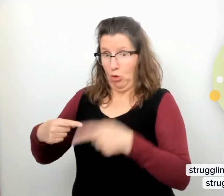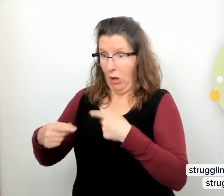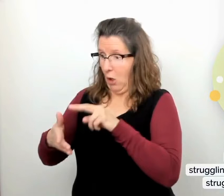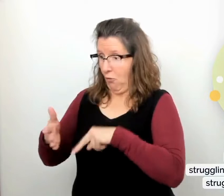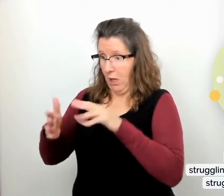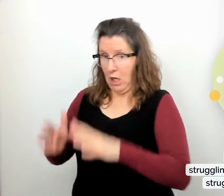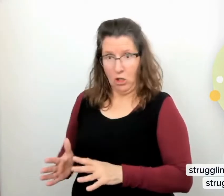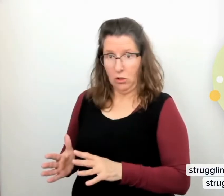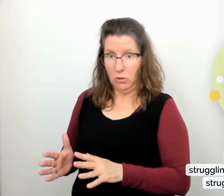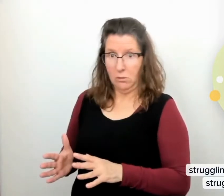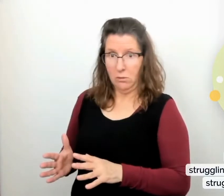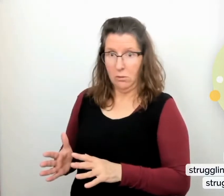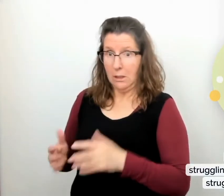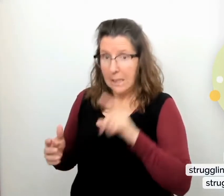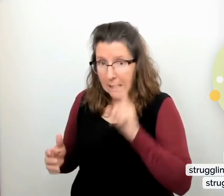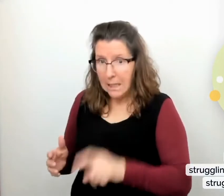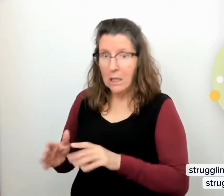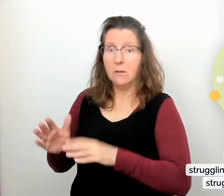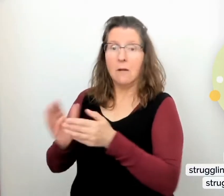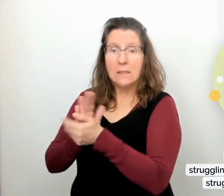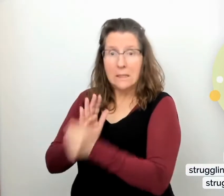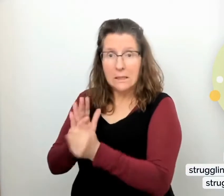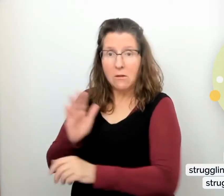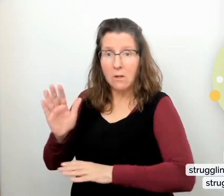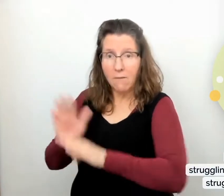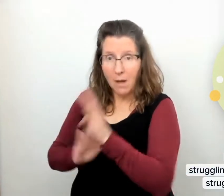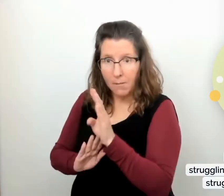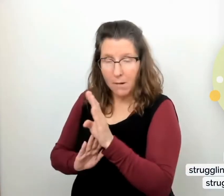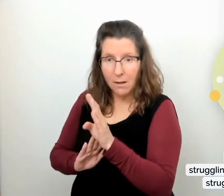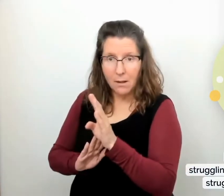Does a struggling reader need to develop reading skills?